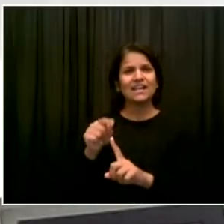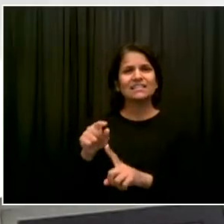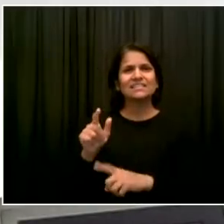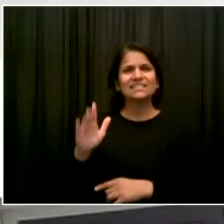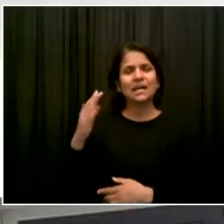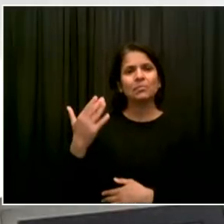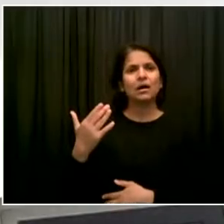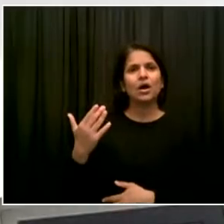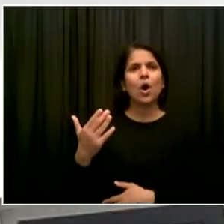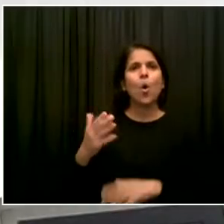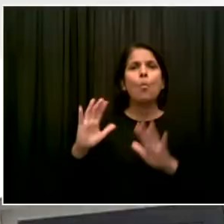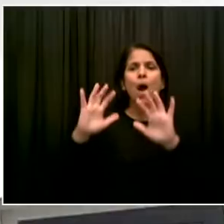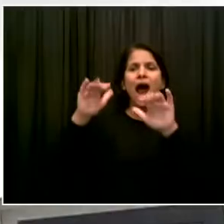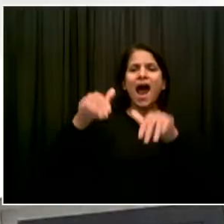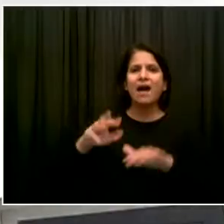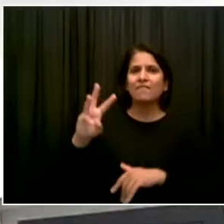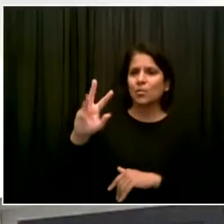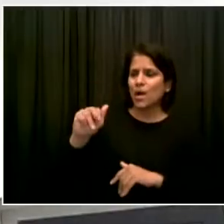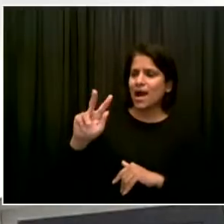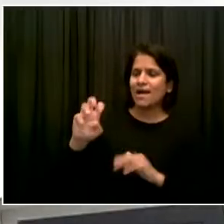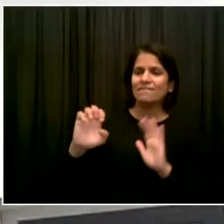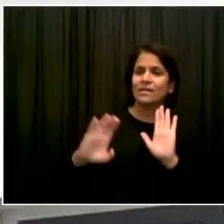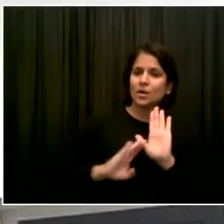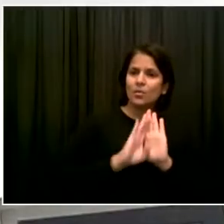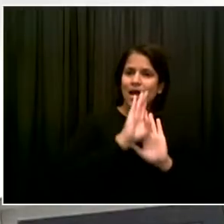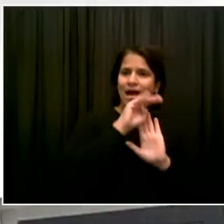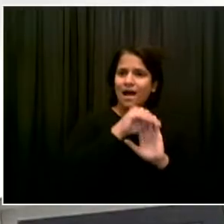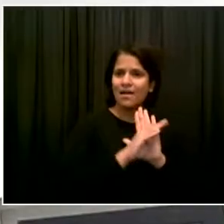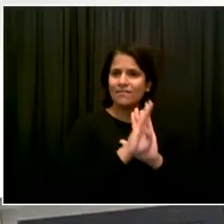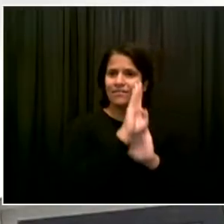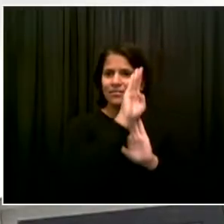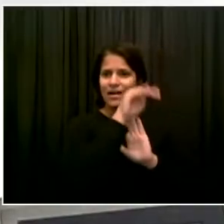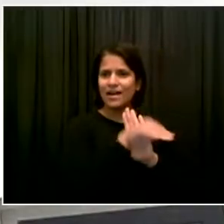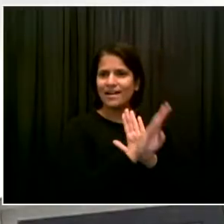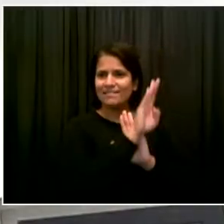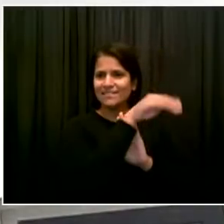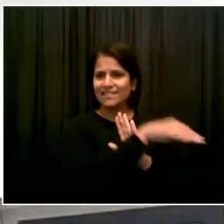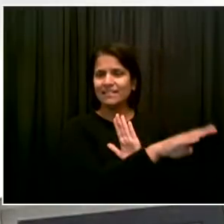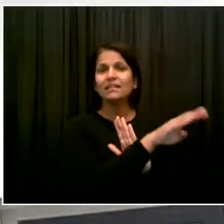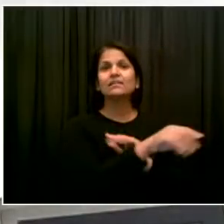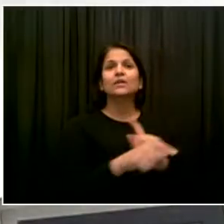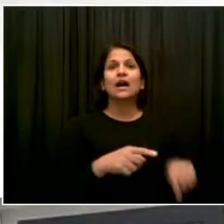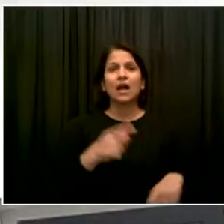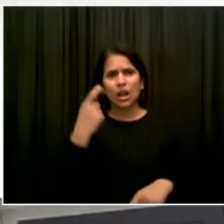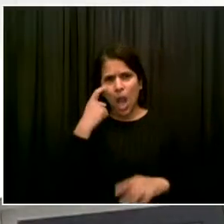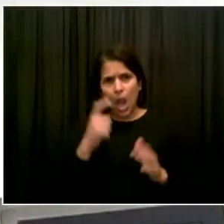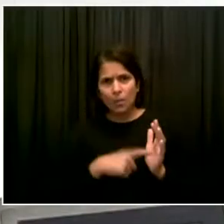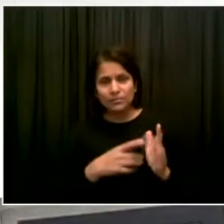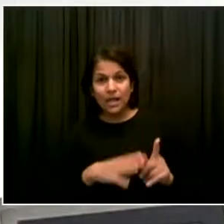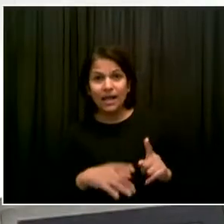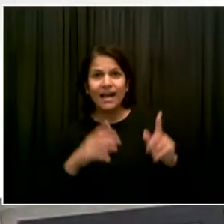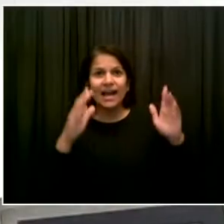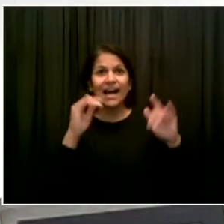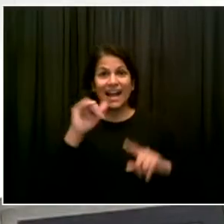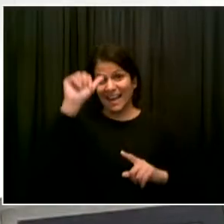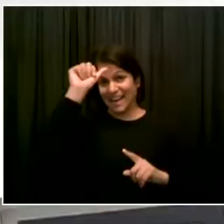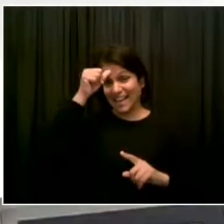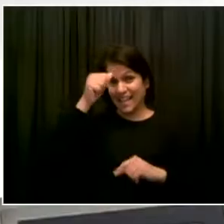ONE REALLY UNDERSTANDS, COVID-19 DOES SEEM TO COME IN WAVES.